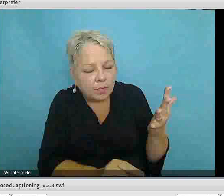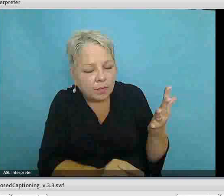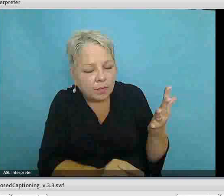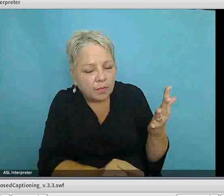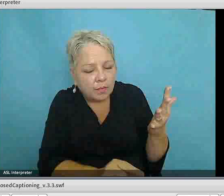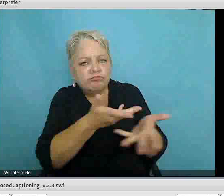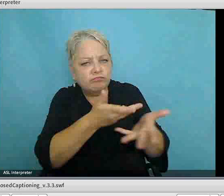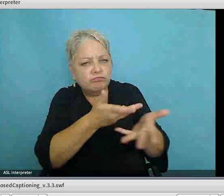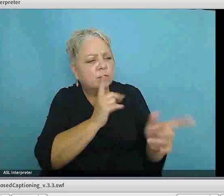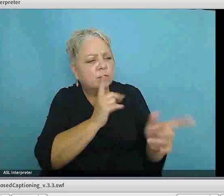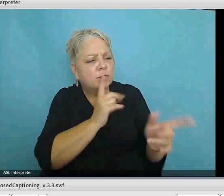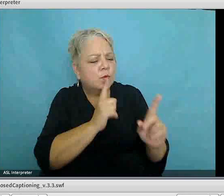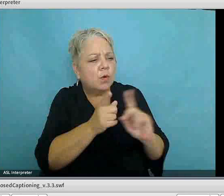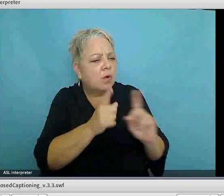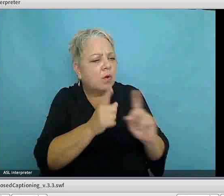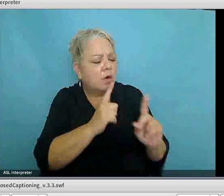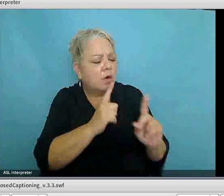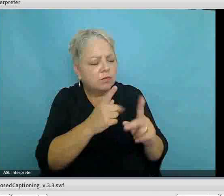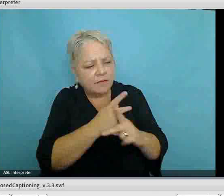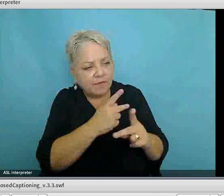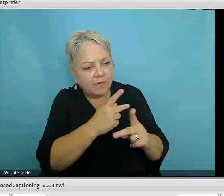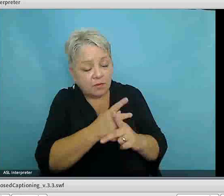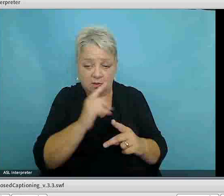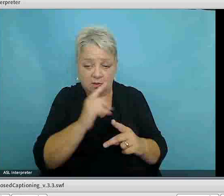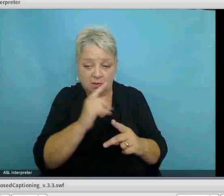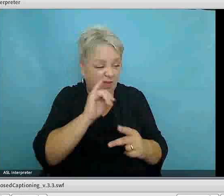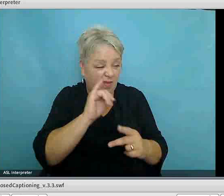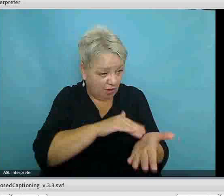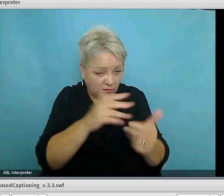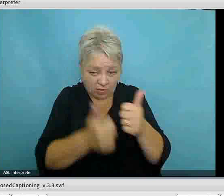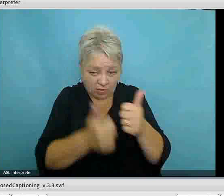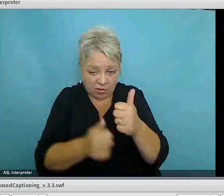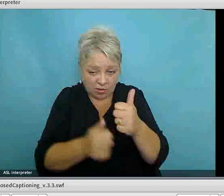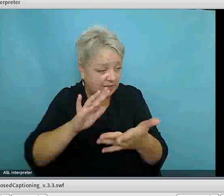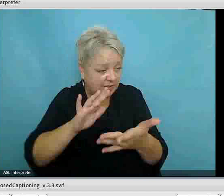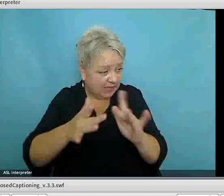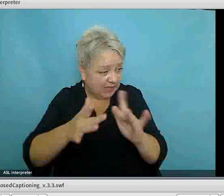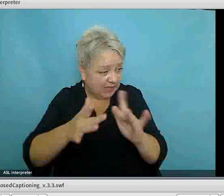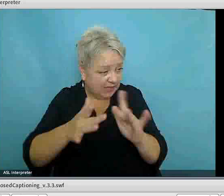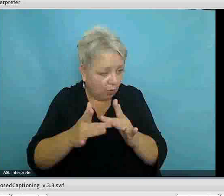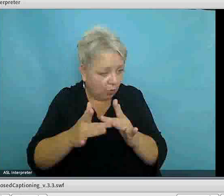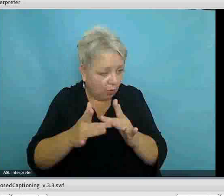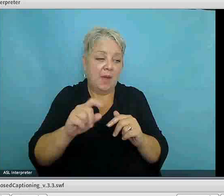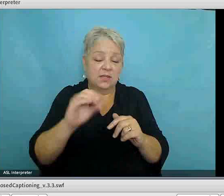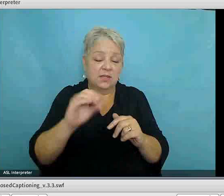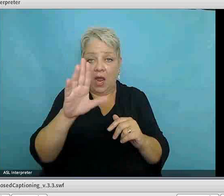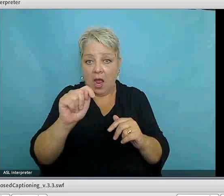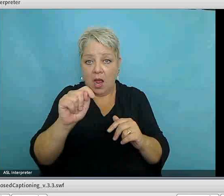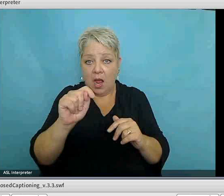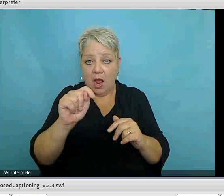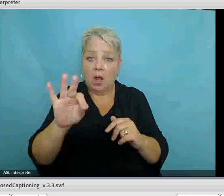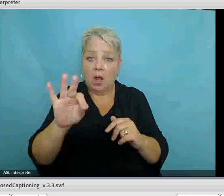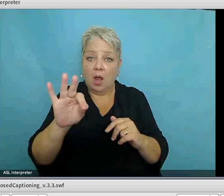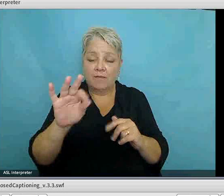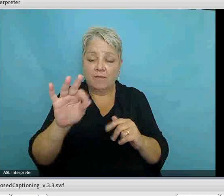whether it's necessary to make an out-of-network arrangement or looking at what the options really are for that person.